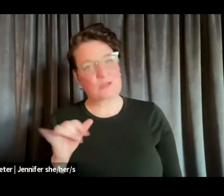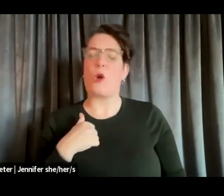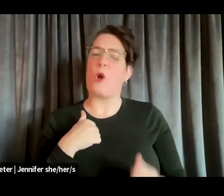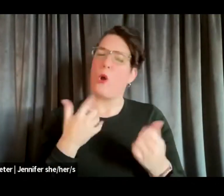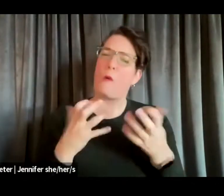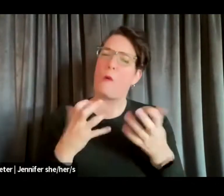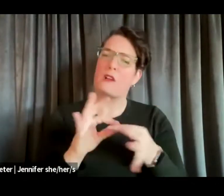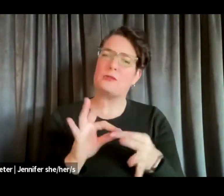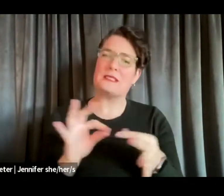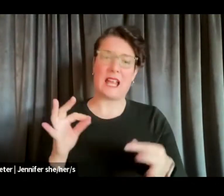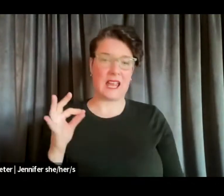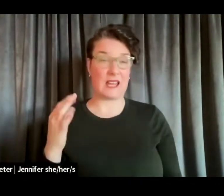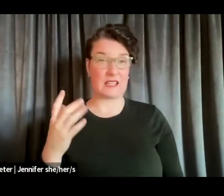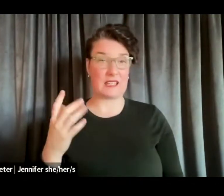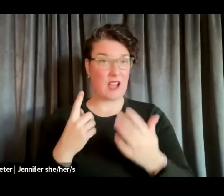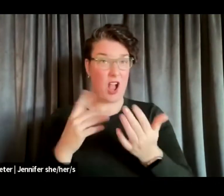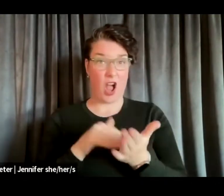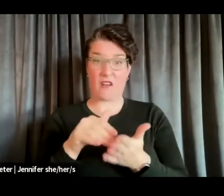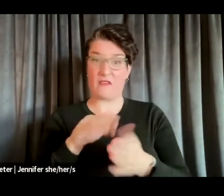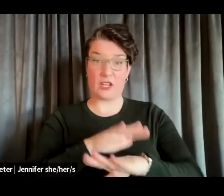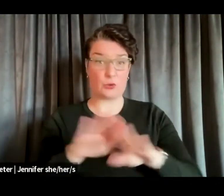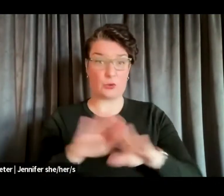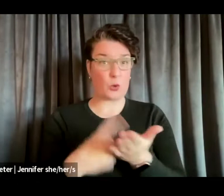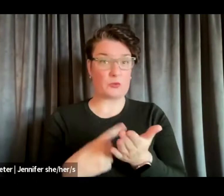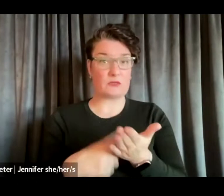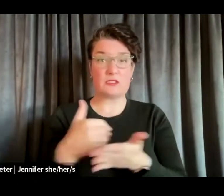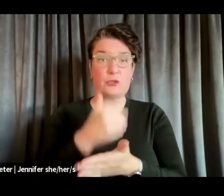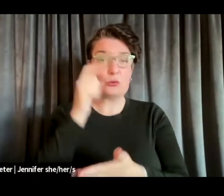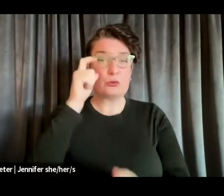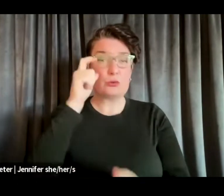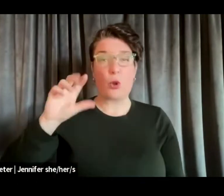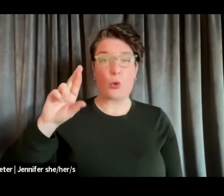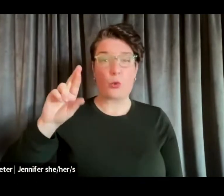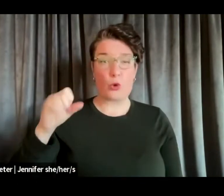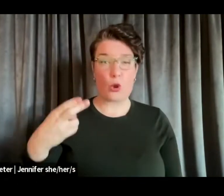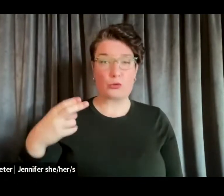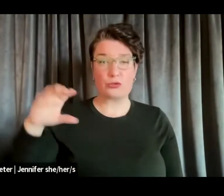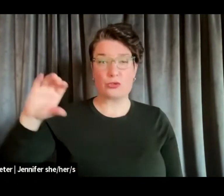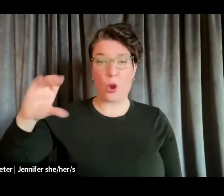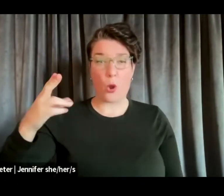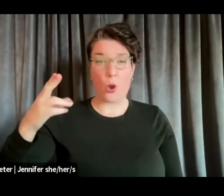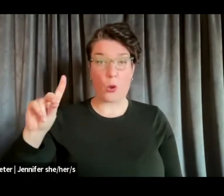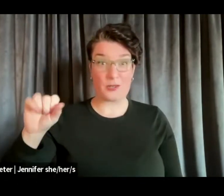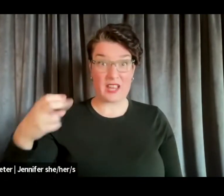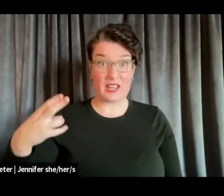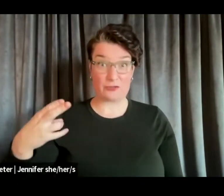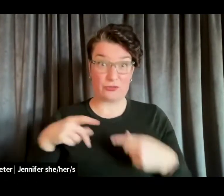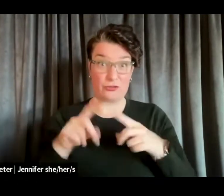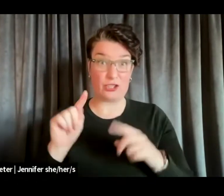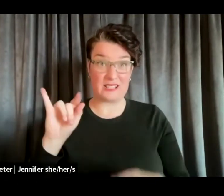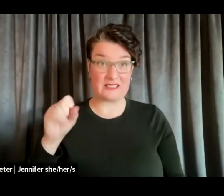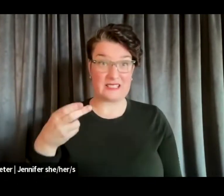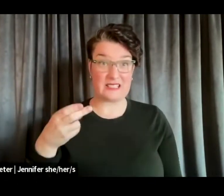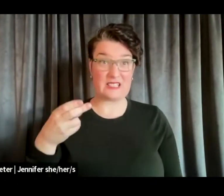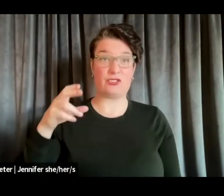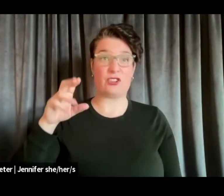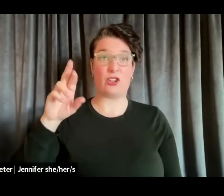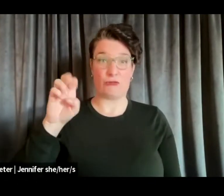We don't really talk about Rosh Chodesh for Tishrei because the first day of the month is Rosh Hashanah, which is the head of the year.